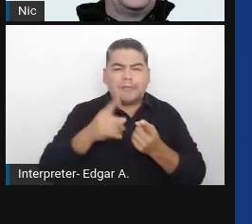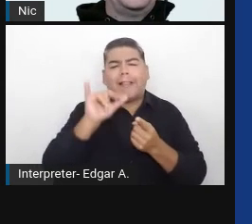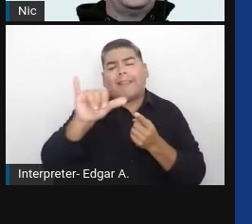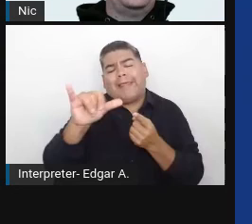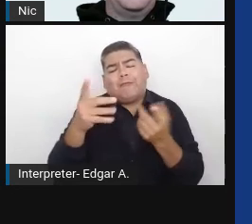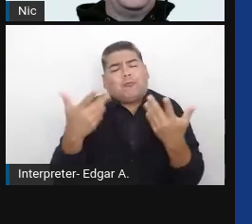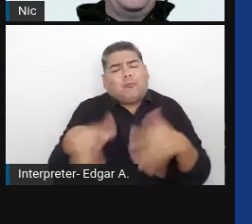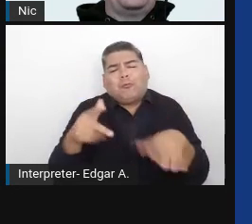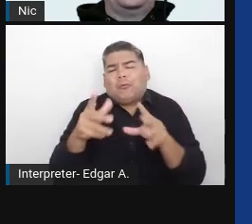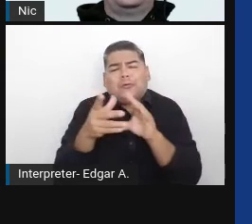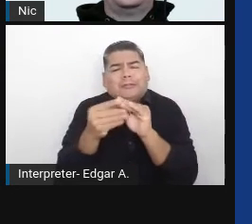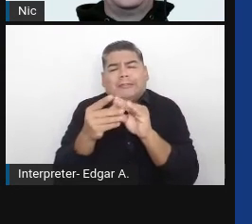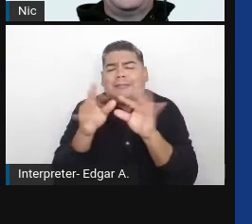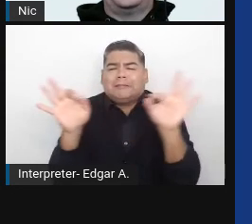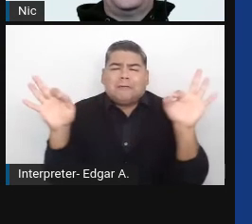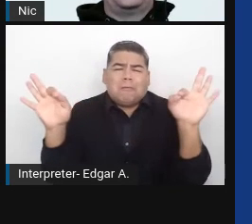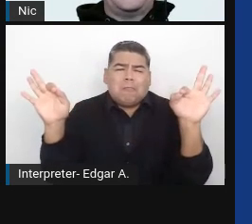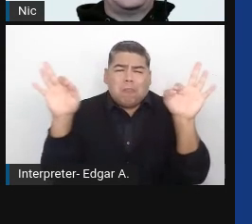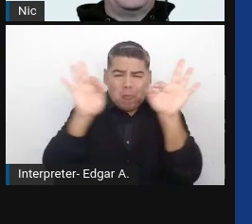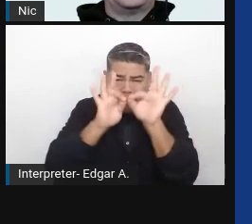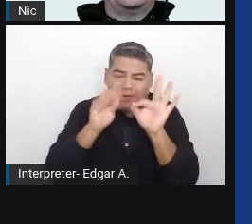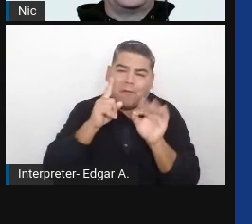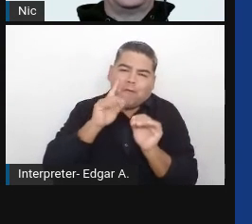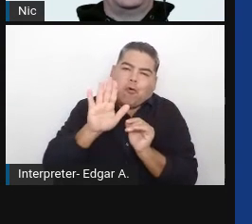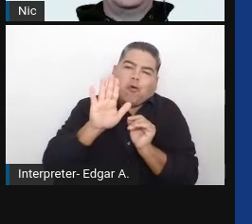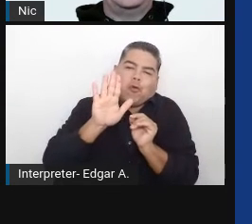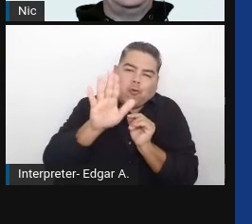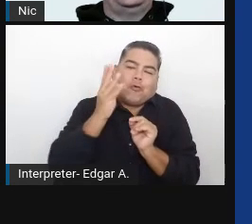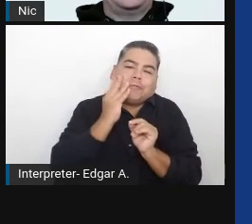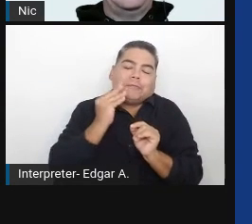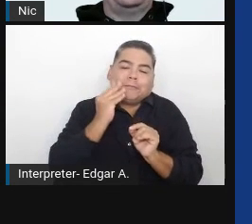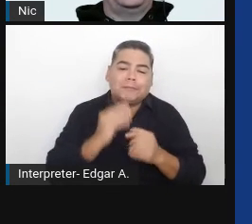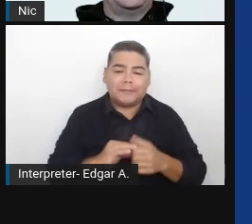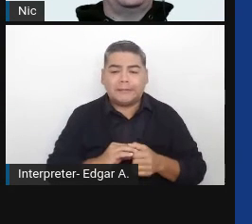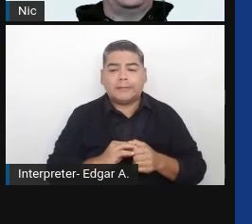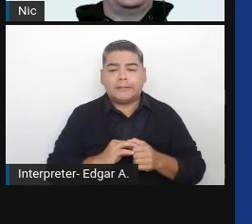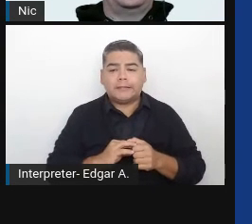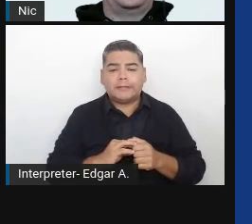Unless you make an effort to learn about other aspects of accessibility, you can't be an expert.